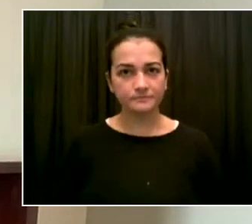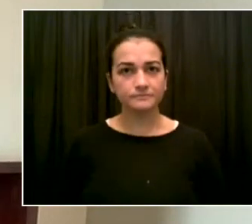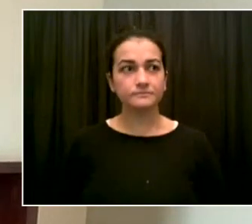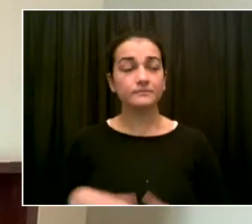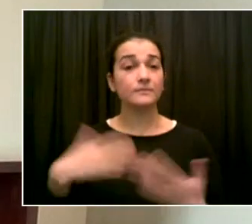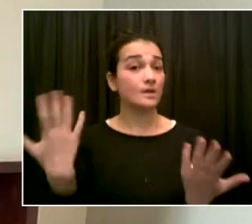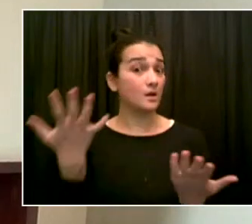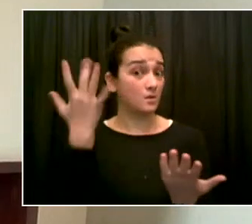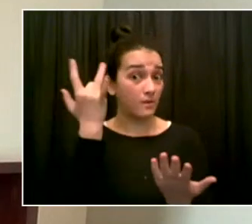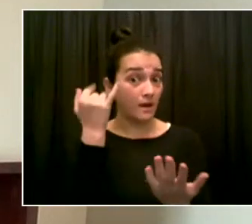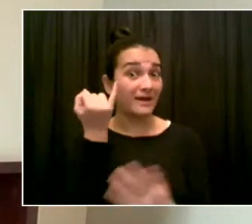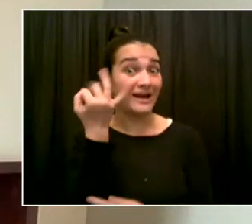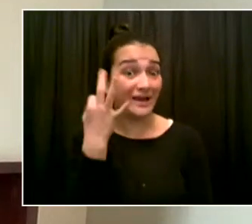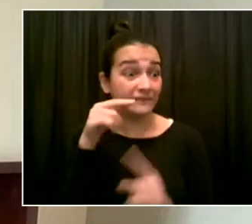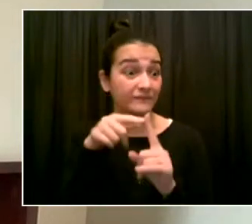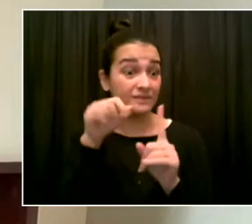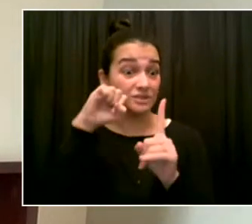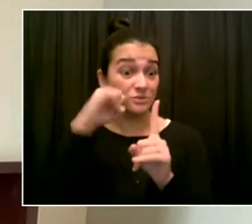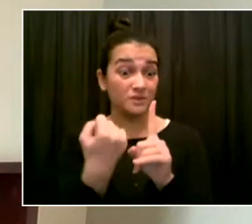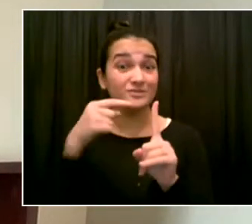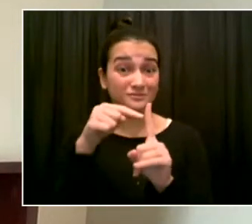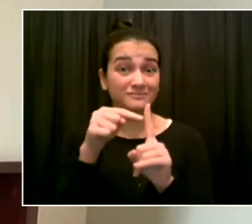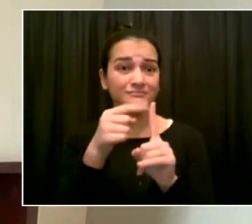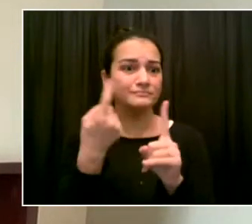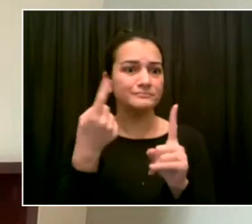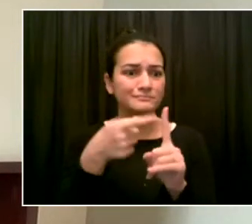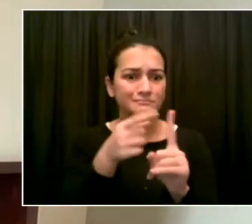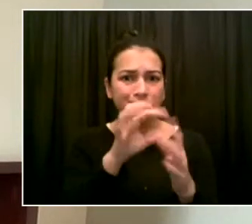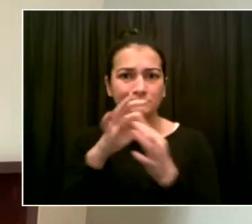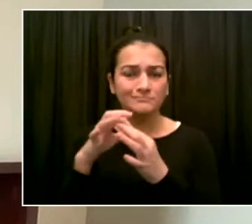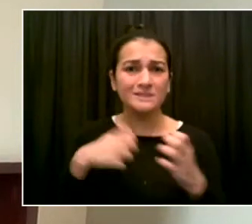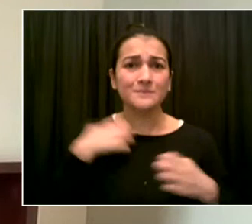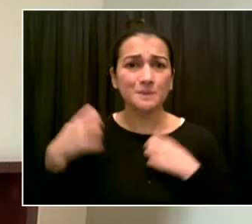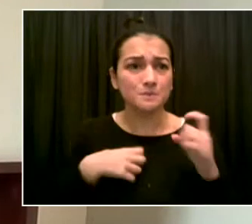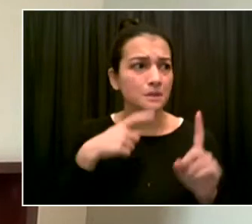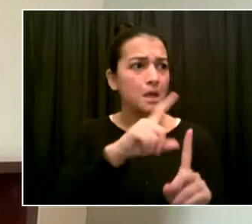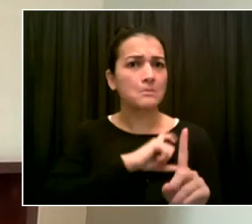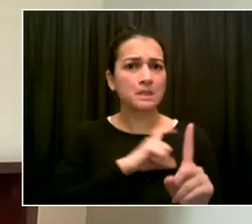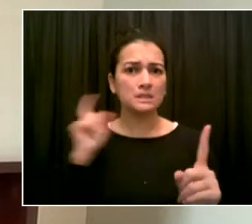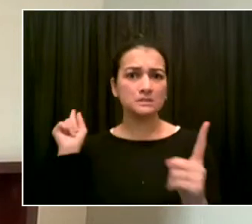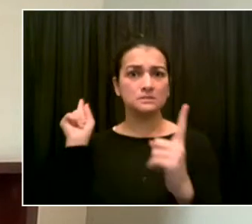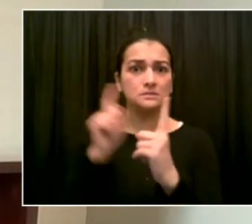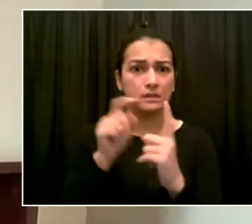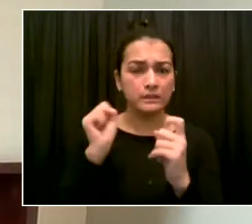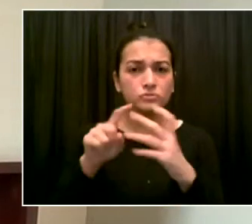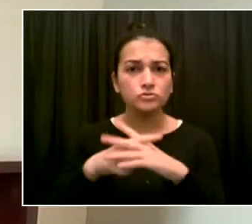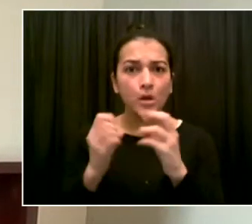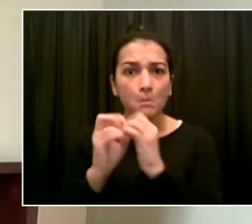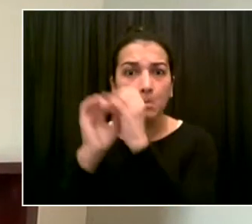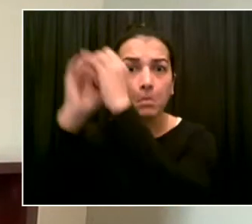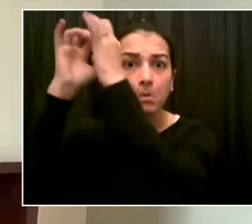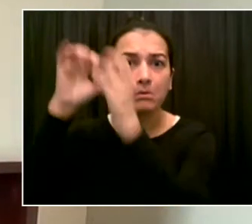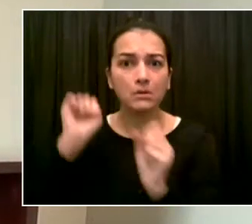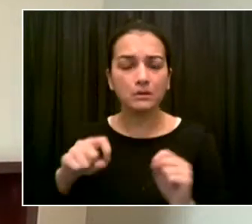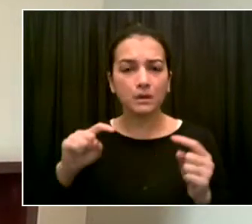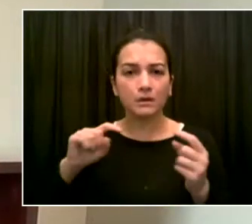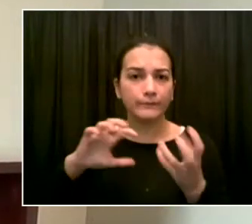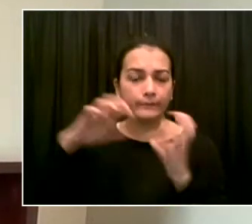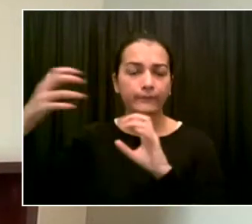THEIR LIVES IN FATAL ENCOUNTERS WITH POLICE. OR ARE SUICIDAL IN A MENTAL HEALTH CRISIS SO